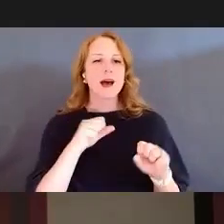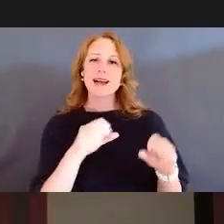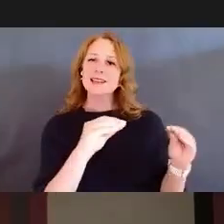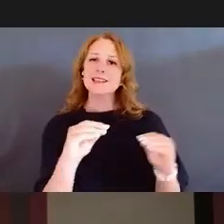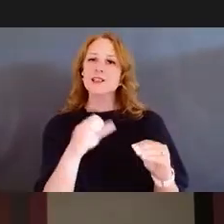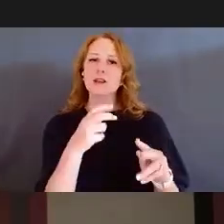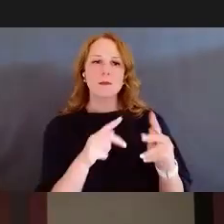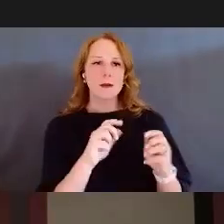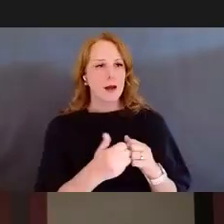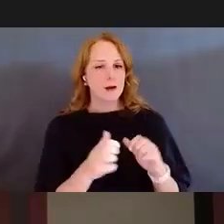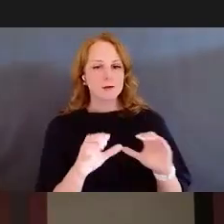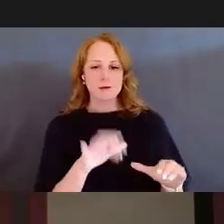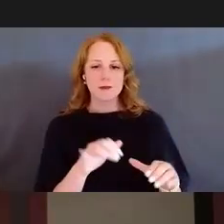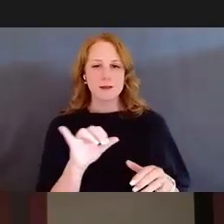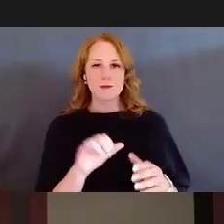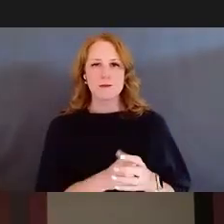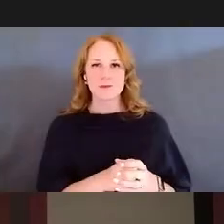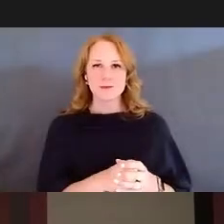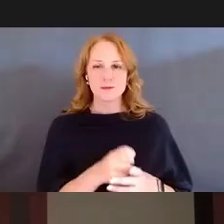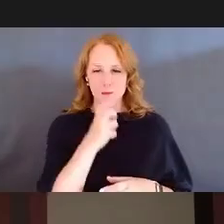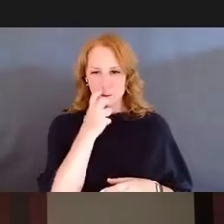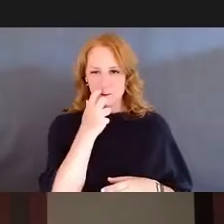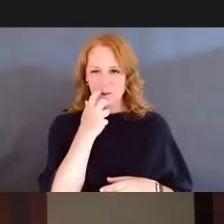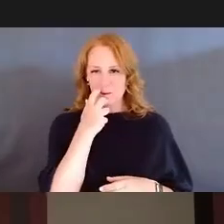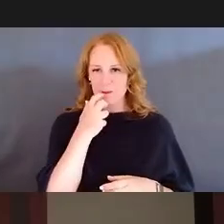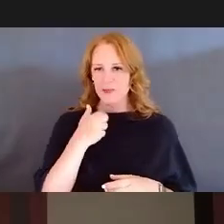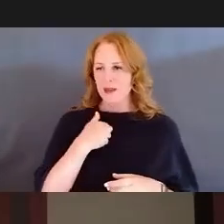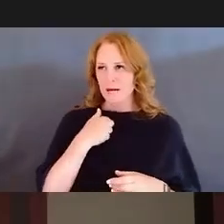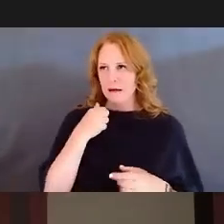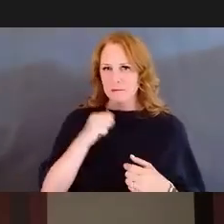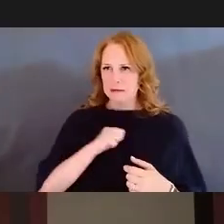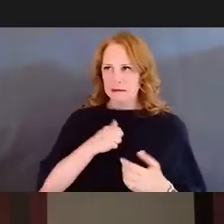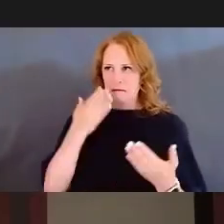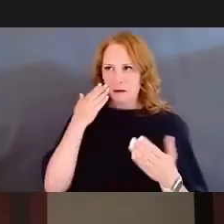that sometime. Wow. I I don't think I've even done that. That's awesome. Thank you, Tara, for sharing